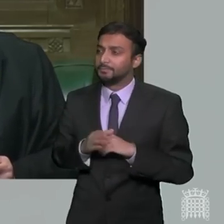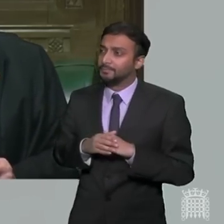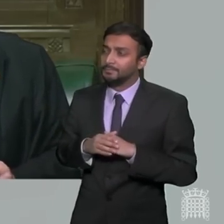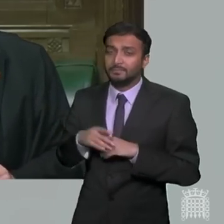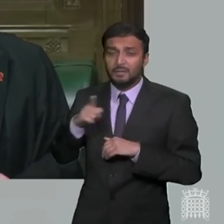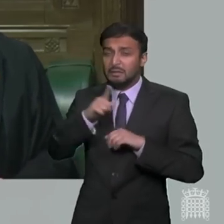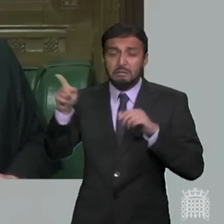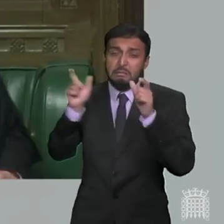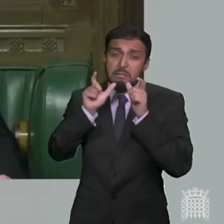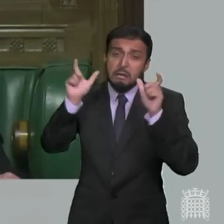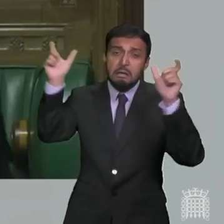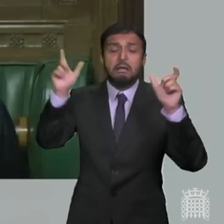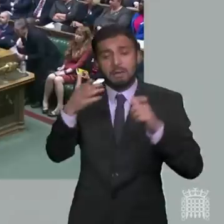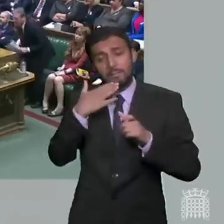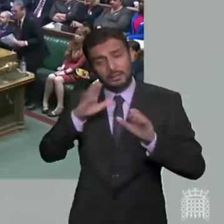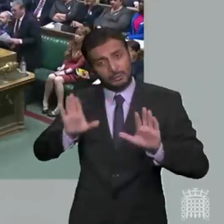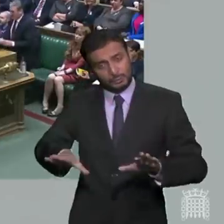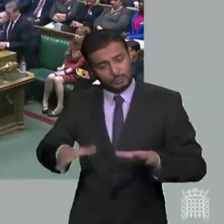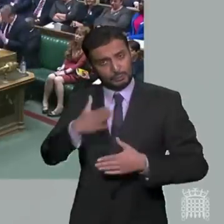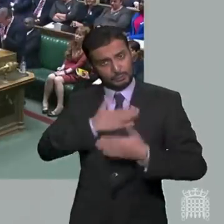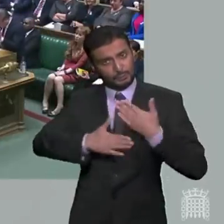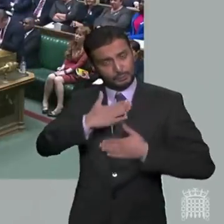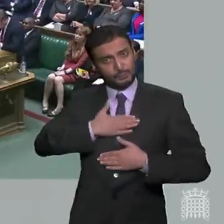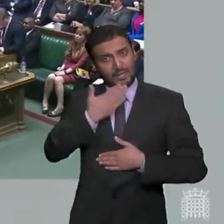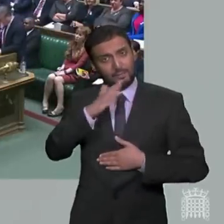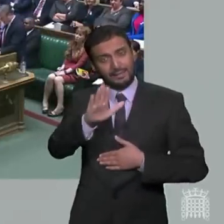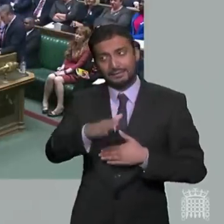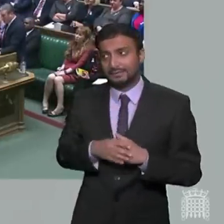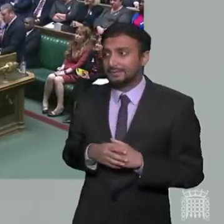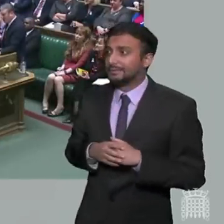Keir Starmer Mr Speaker, I do not think Tory Members want to hear this.